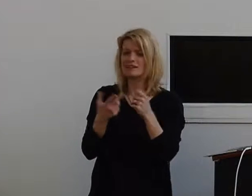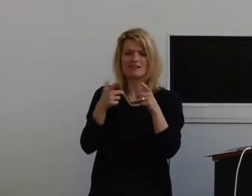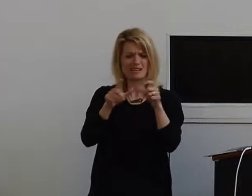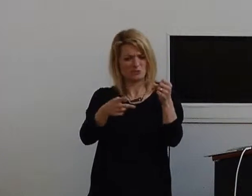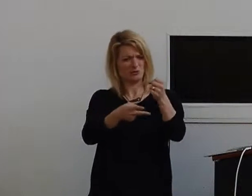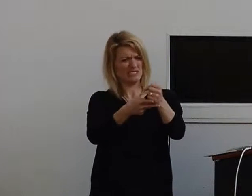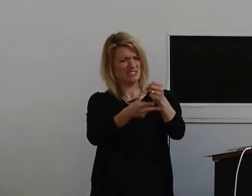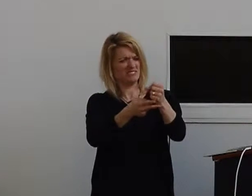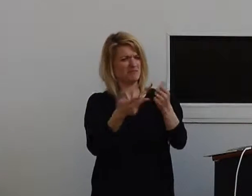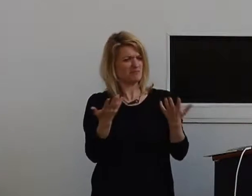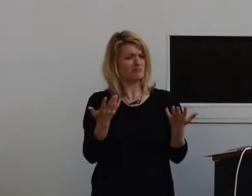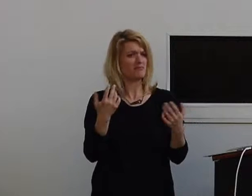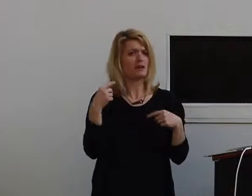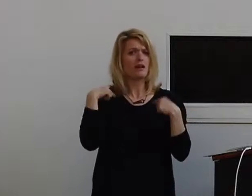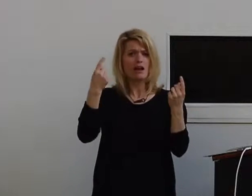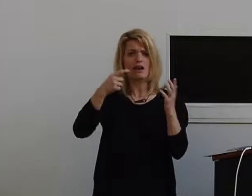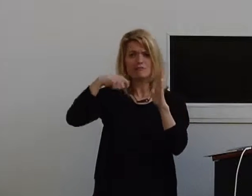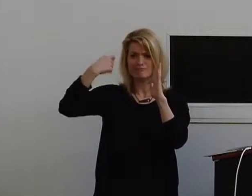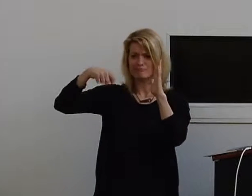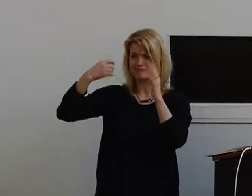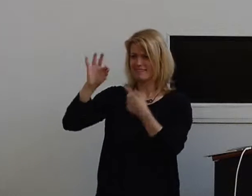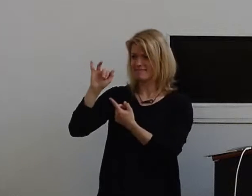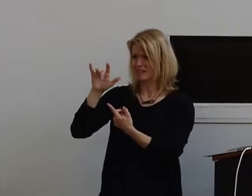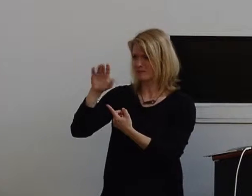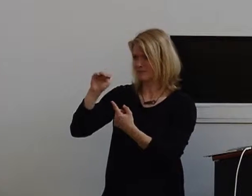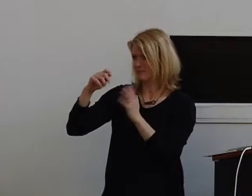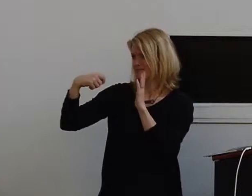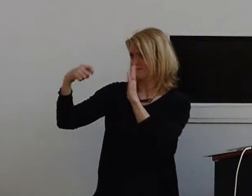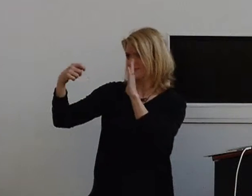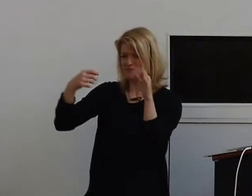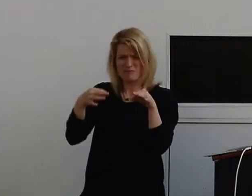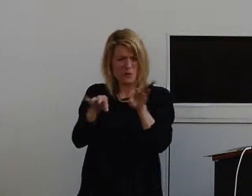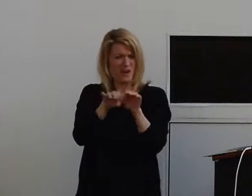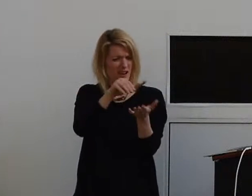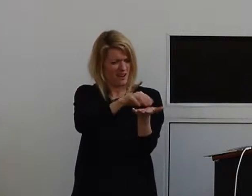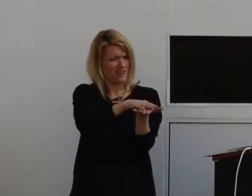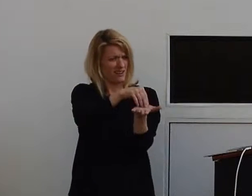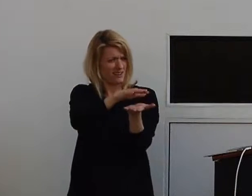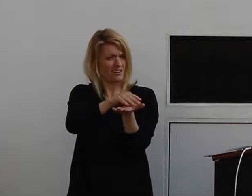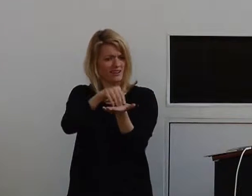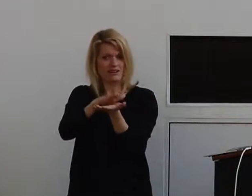Historically, we have documented our literature on film. Now, and this is unprecedented,